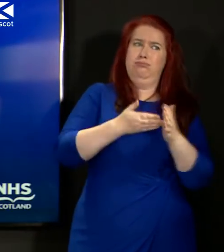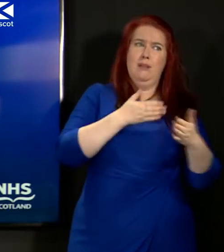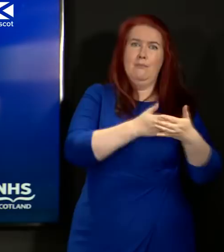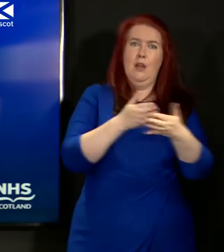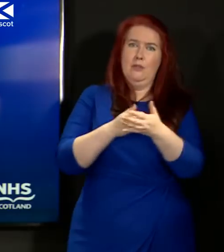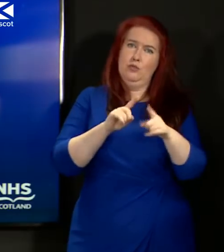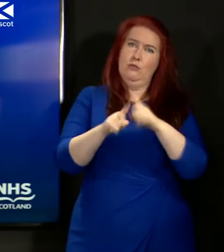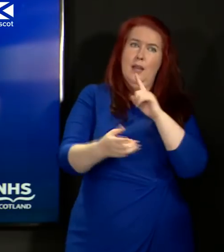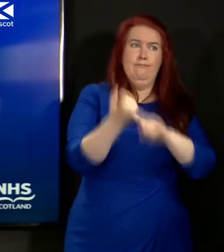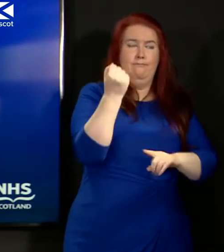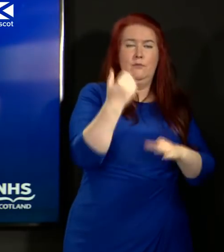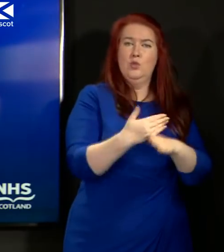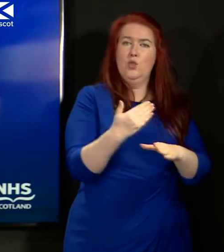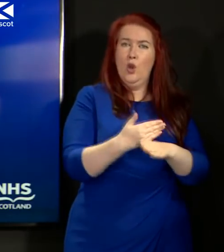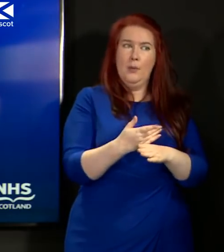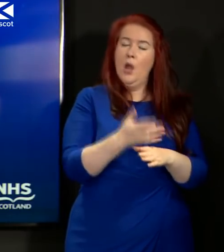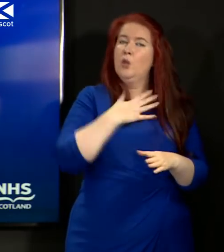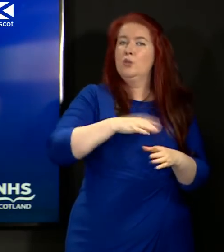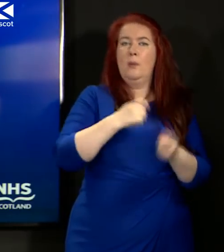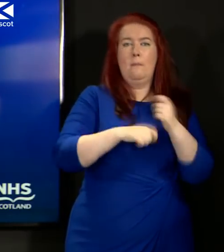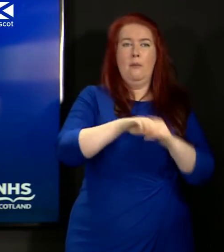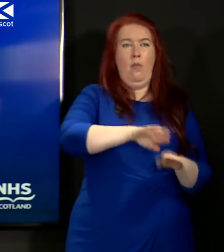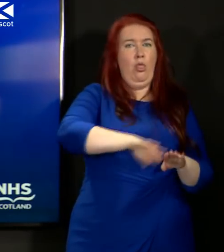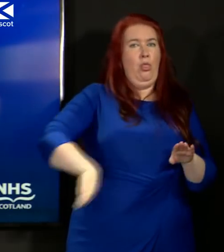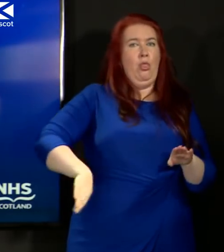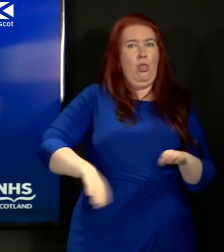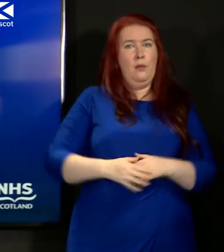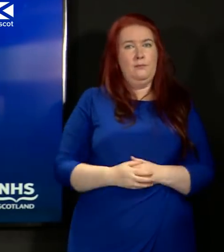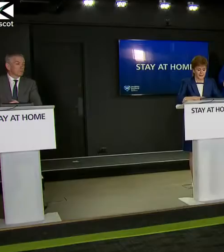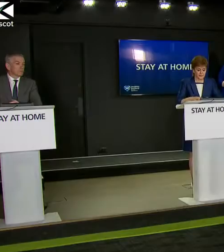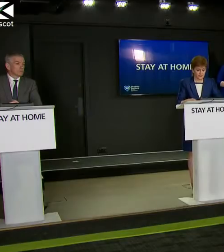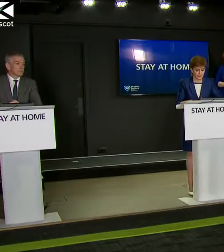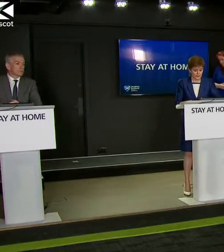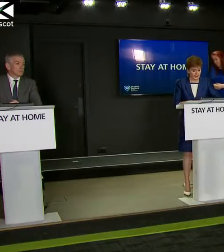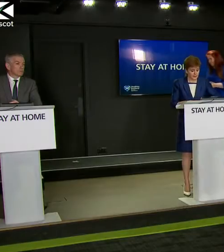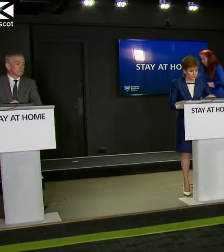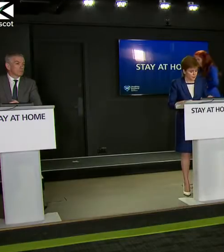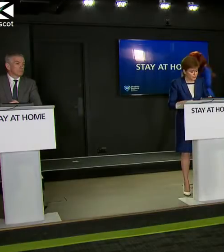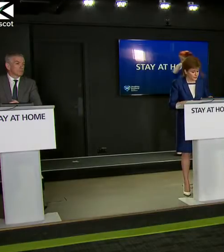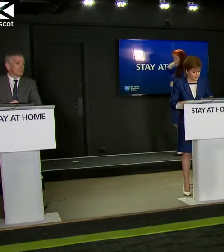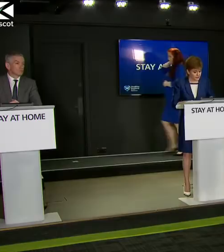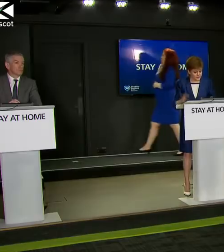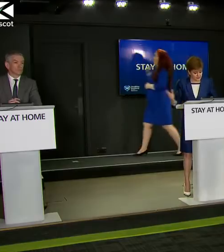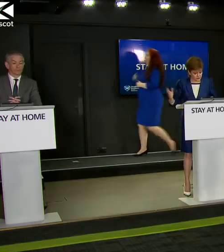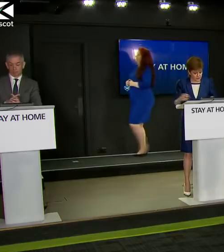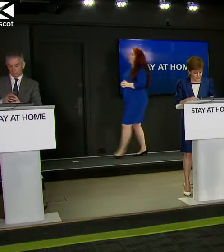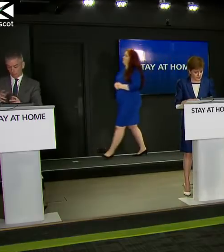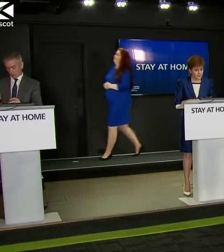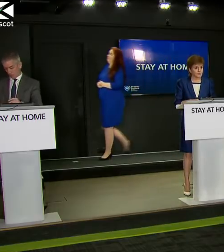market are not left behind. Thanks Fiona. We'll now move to questions, and the Chief Medical Officer, of